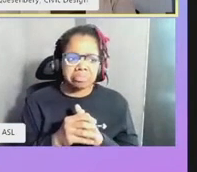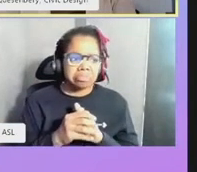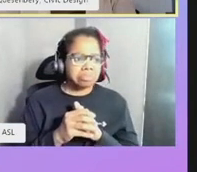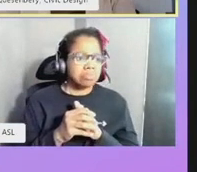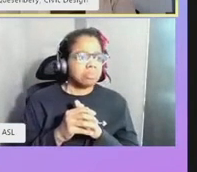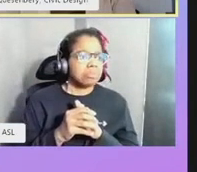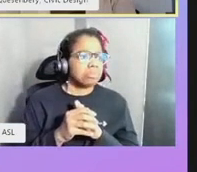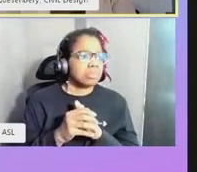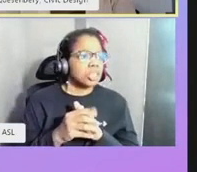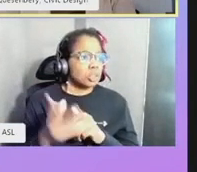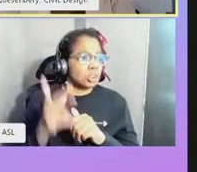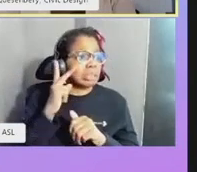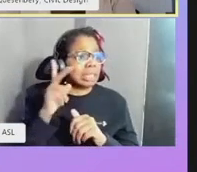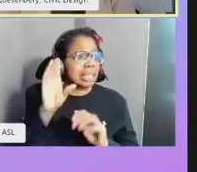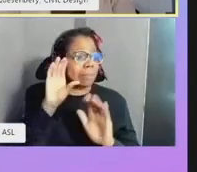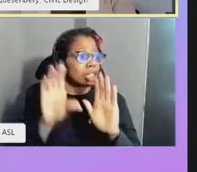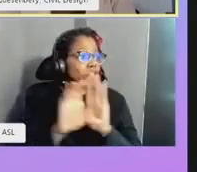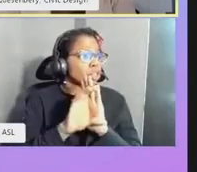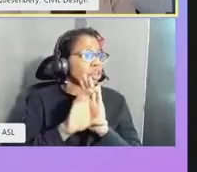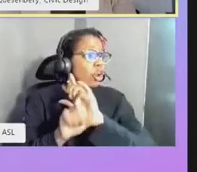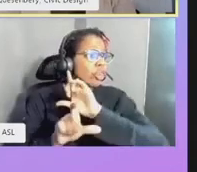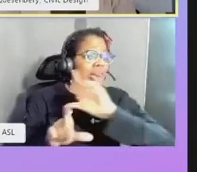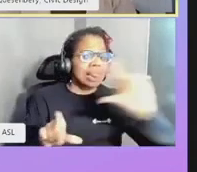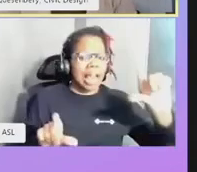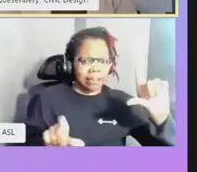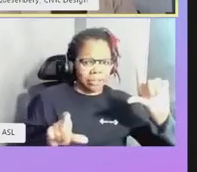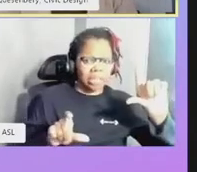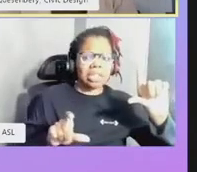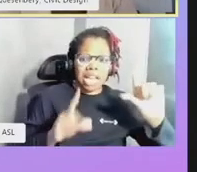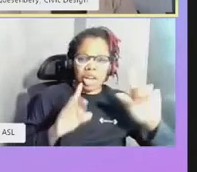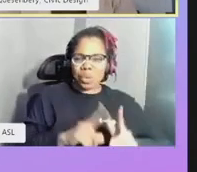not just once or twice, but pretty constantly through the